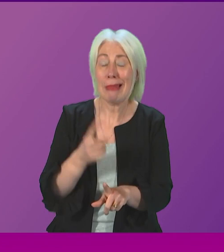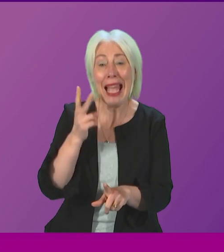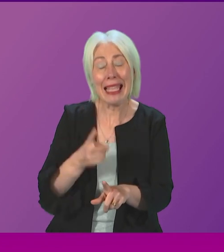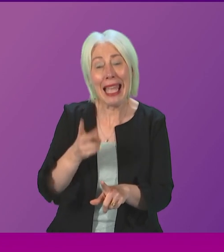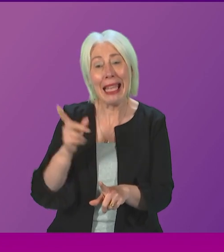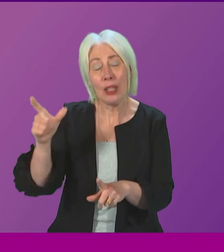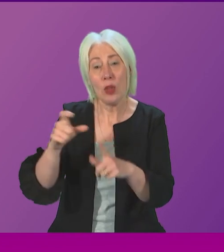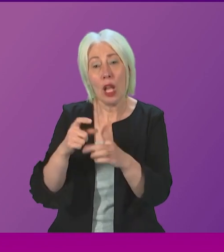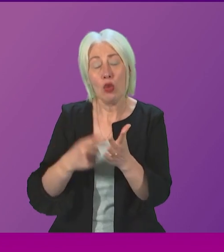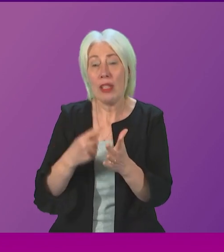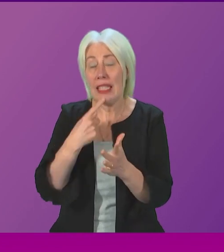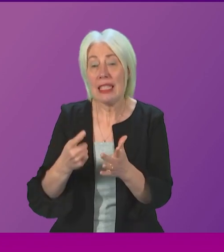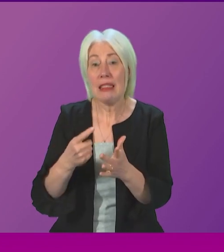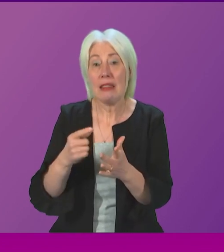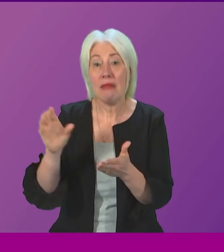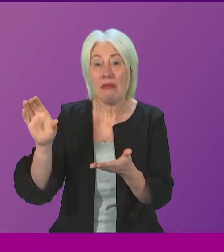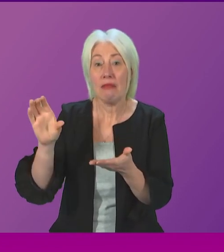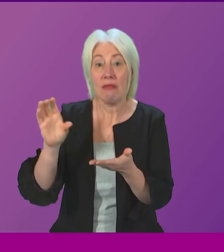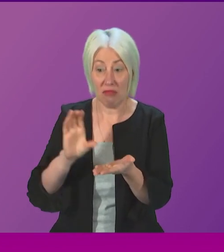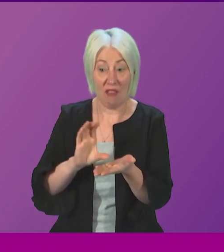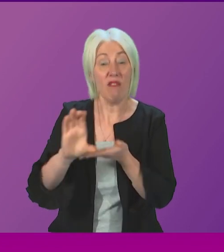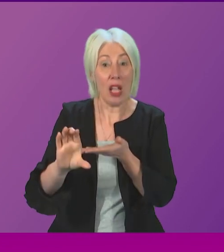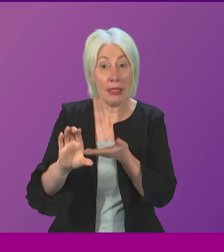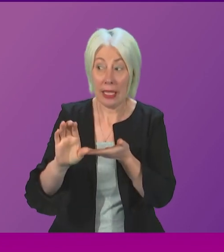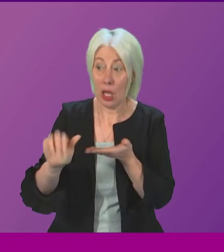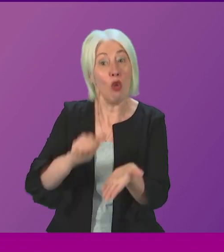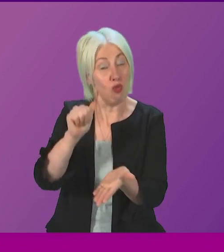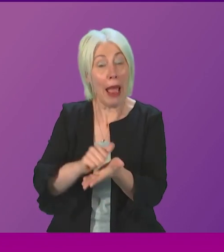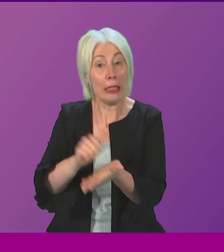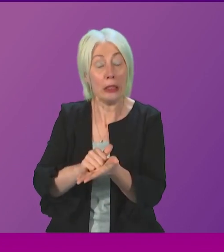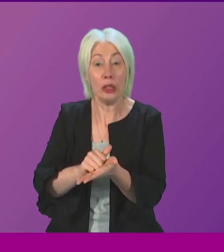Of course, funding—and he is absolutely within his rights to question us in relation